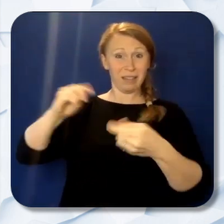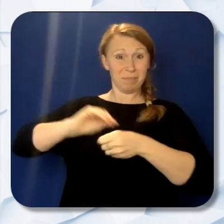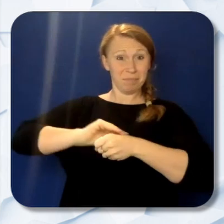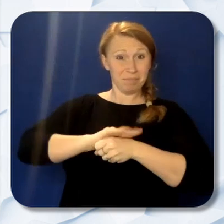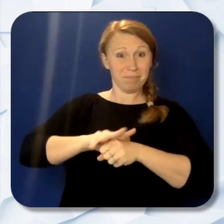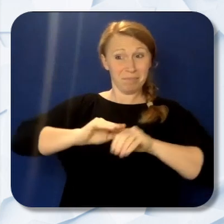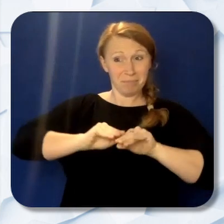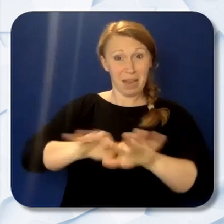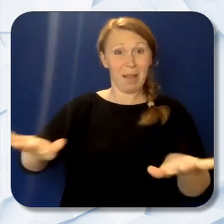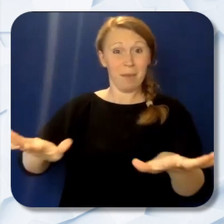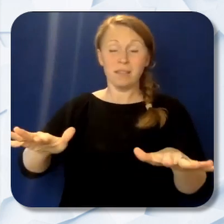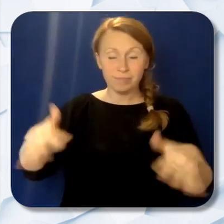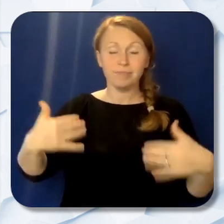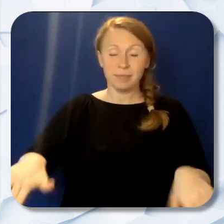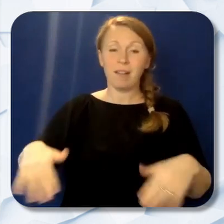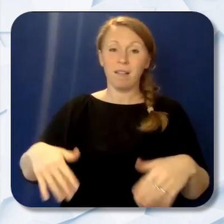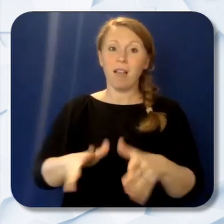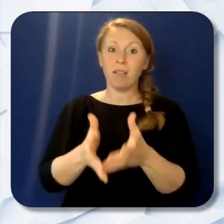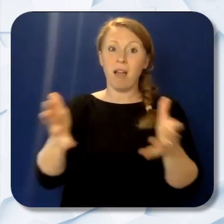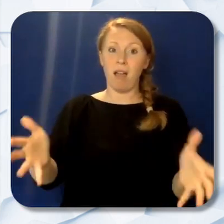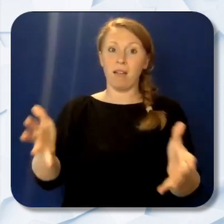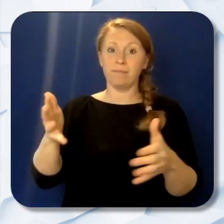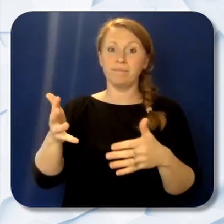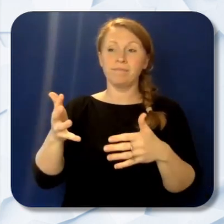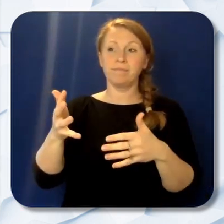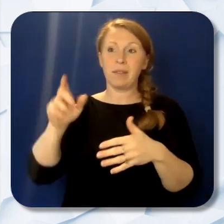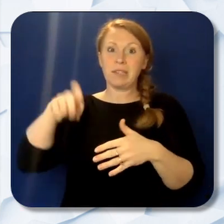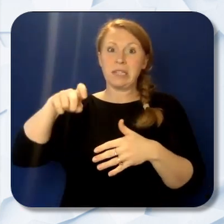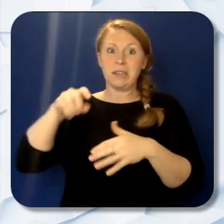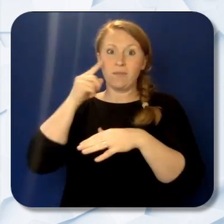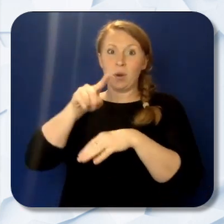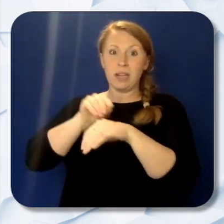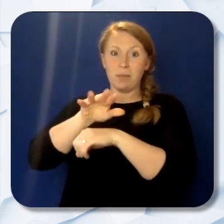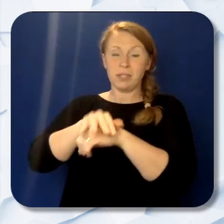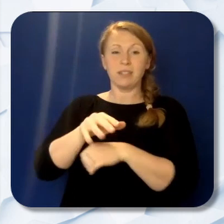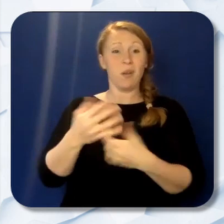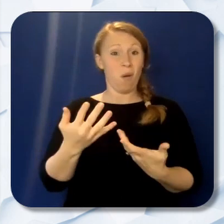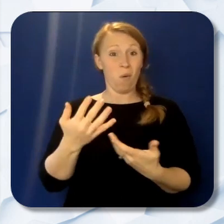the state is rolling out a four-billion-dollar community schools uh program out of, I think,